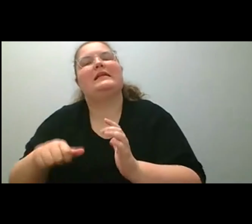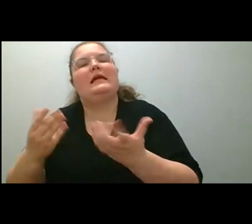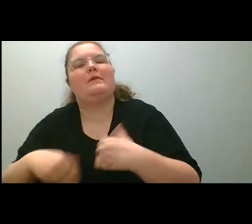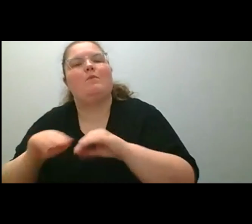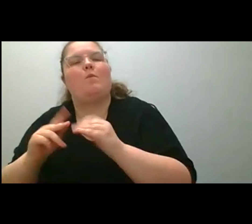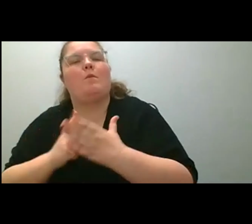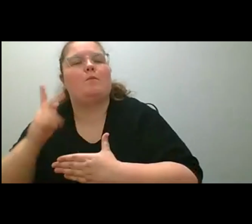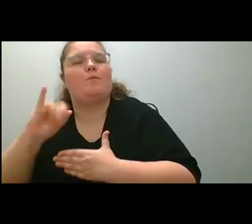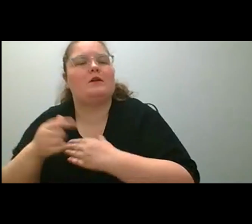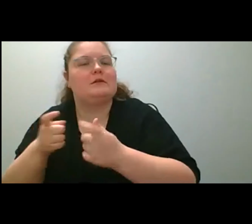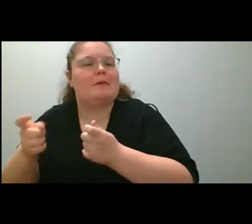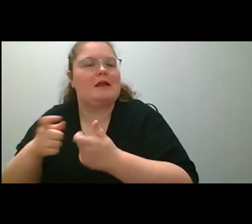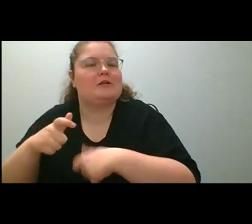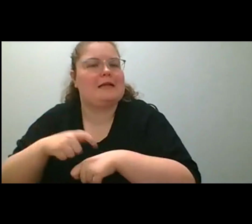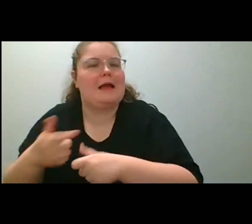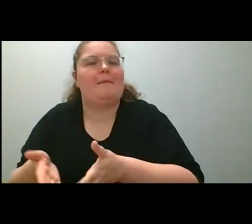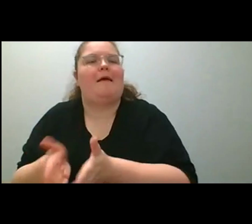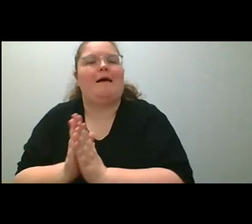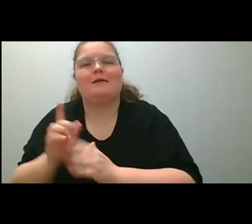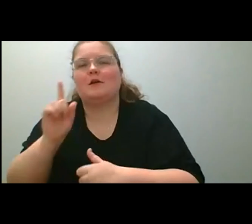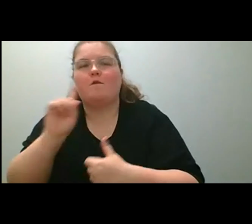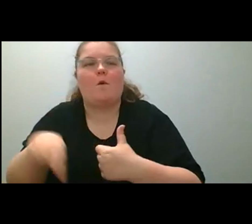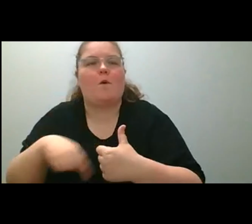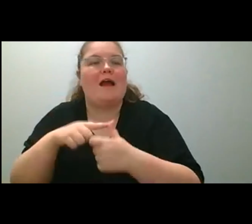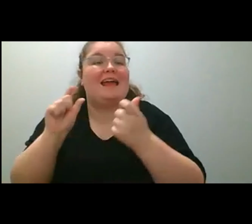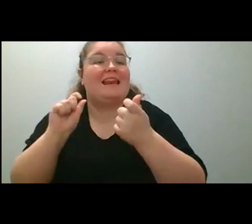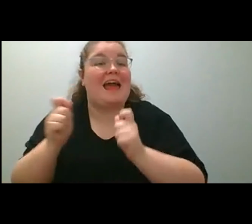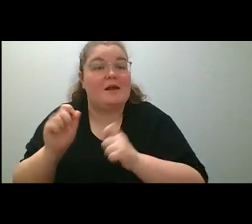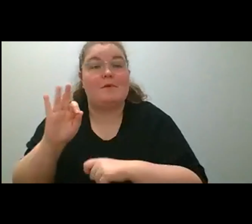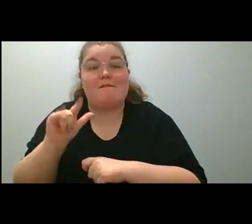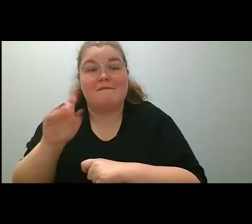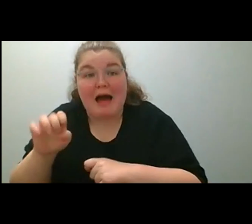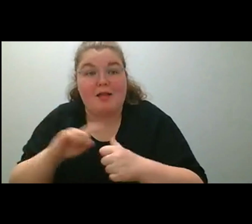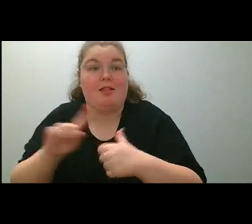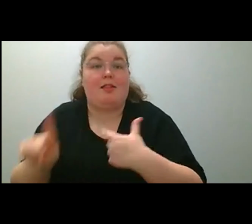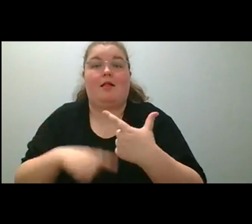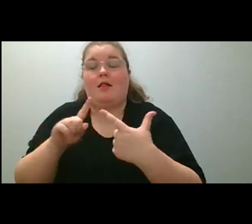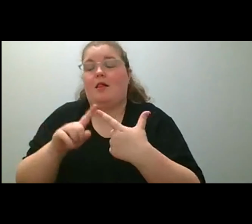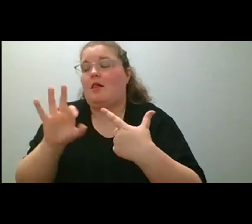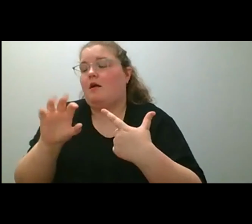certain things like editable files or font packages. Can you run through just really quickly